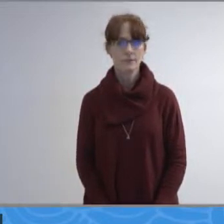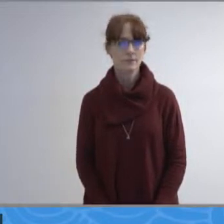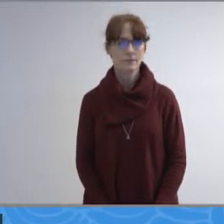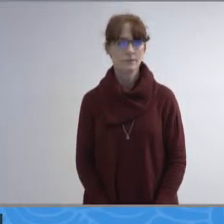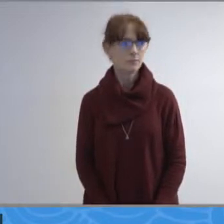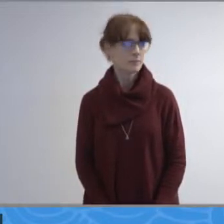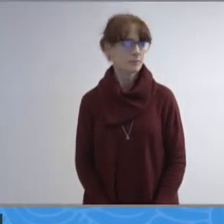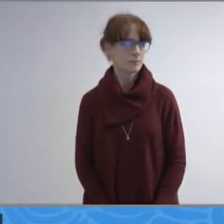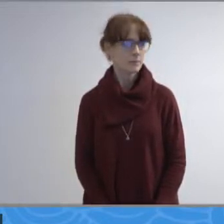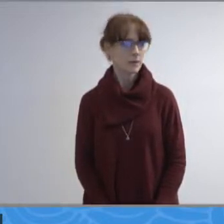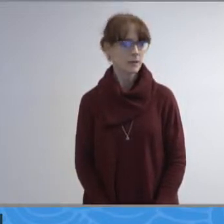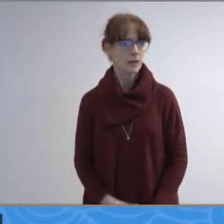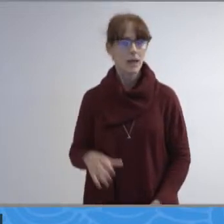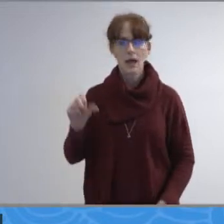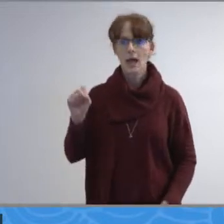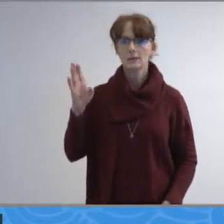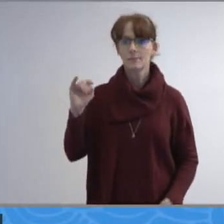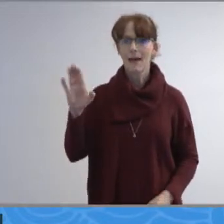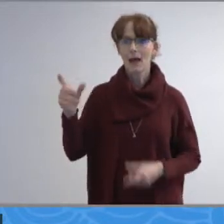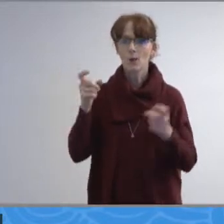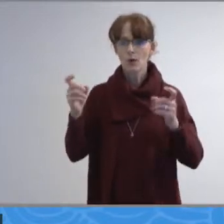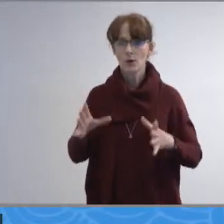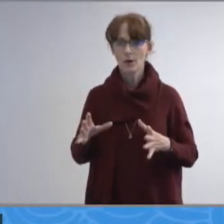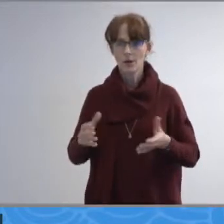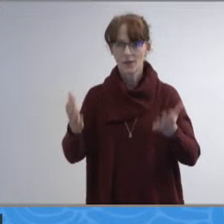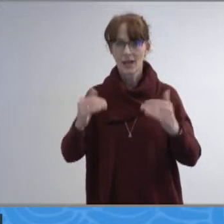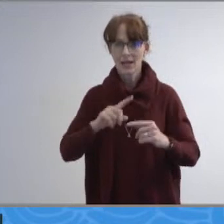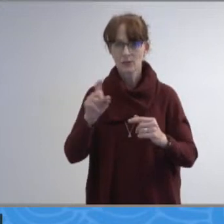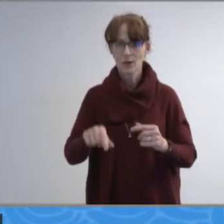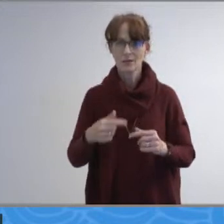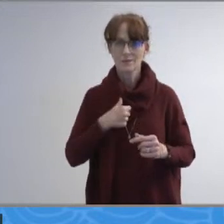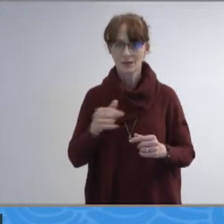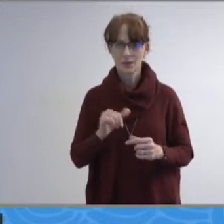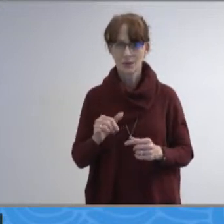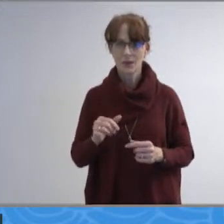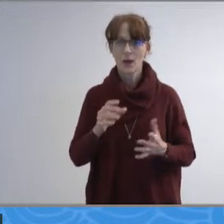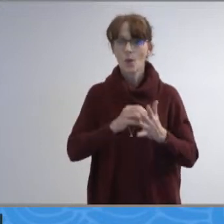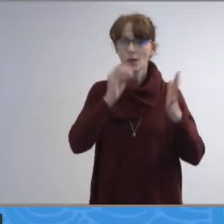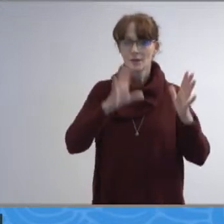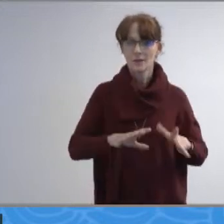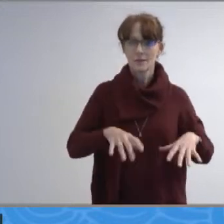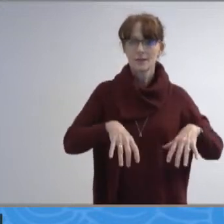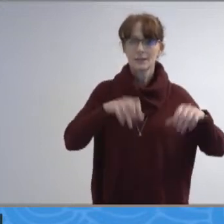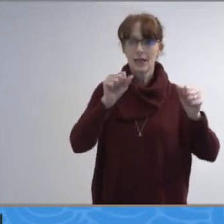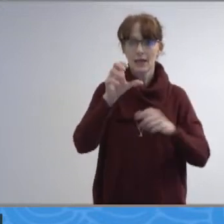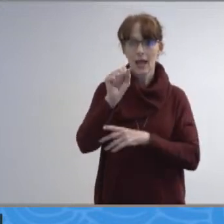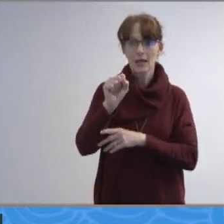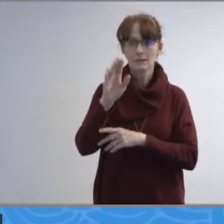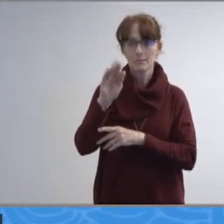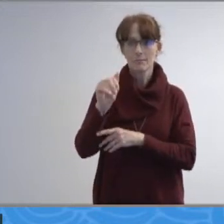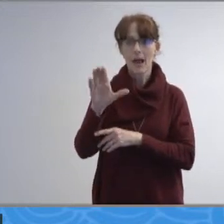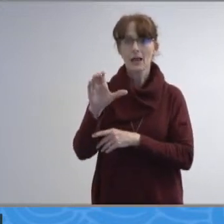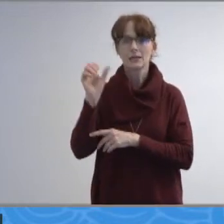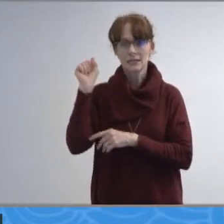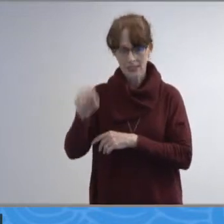I'm also the aspect coordinator, so that means next question is on me. Will students take the aspect this year? Yes, the aspect is something